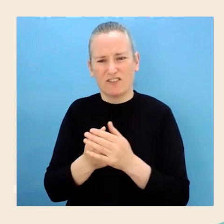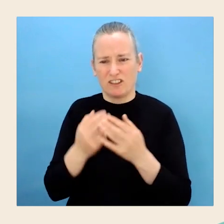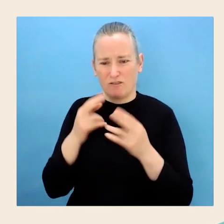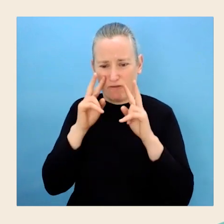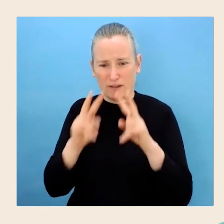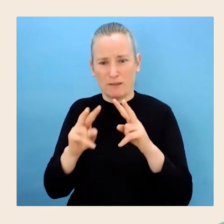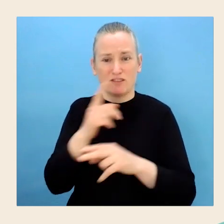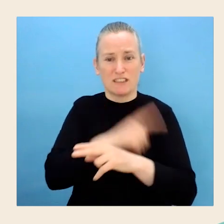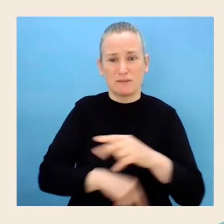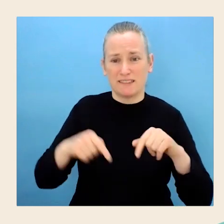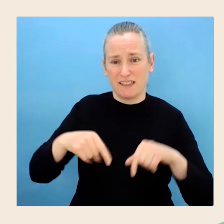and then Alice Sheppard.